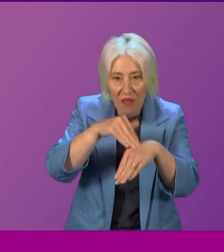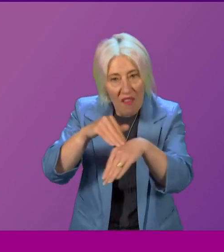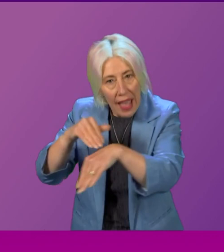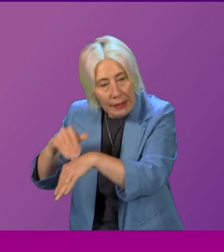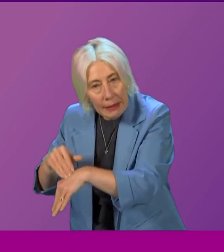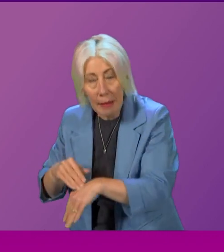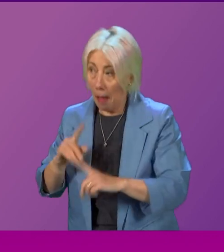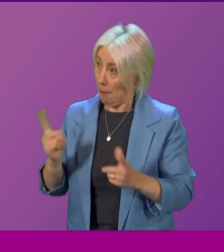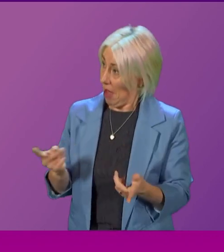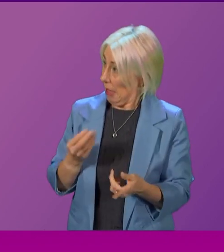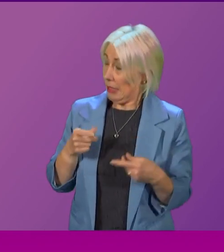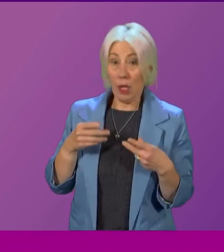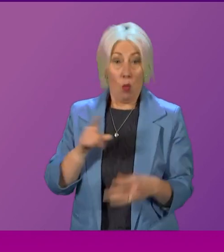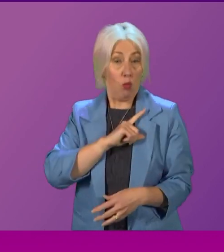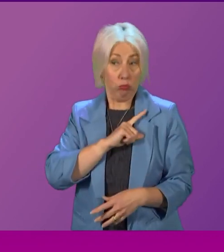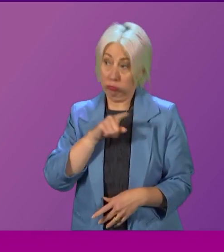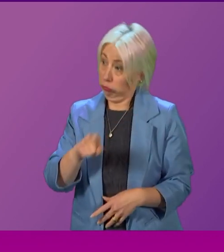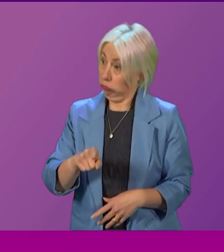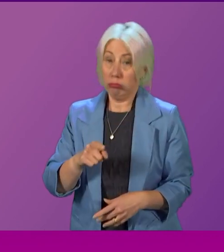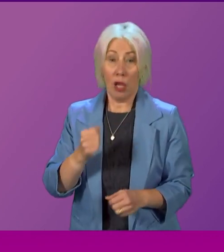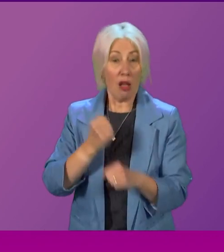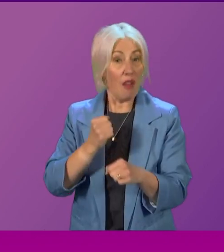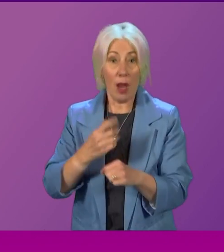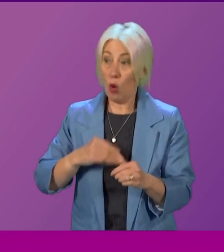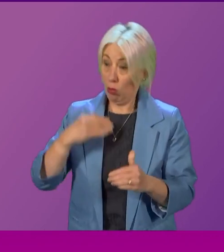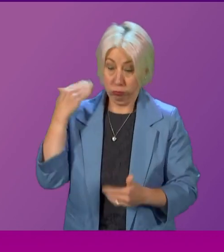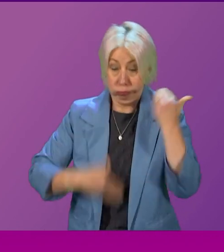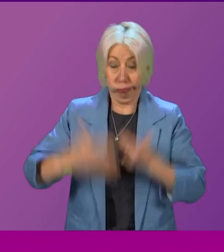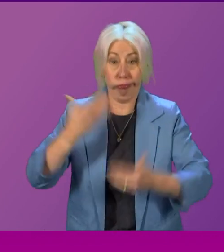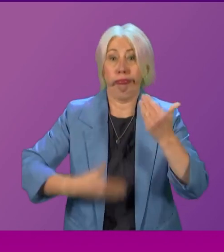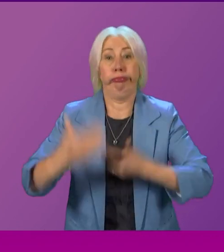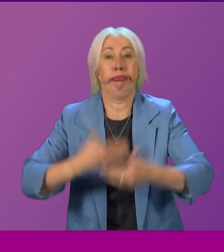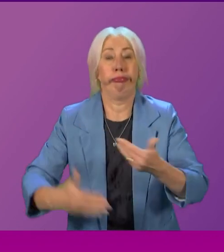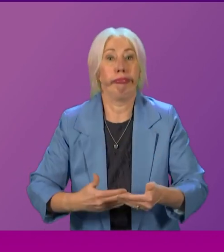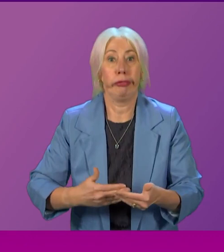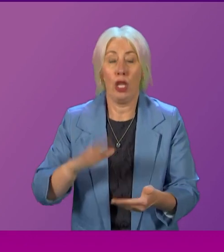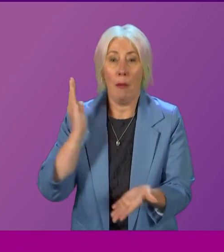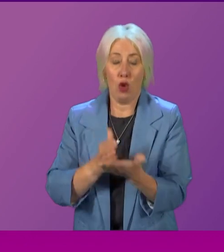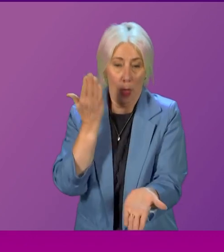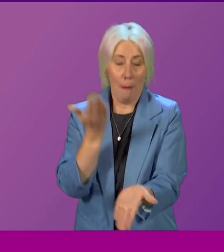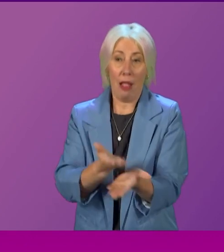for some reason, the Government seems determined to rush ahead at full speed to pass the bill